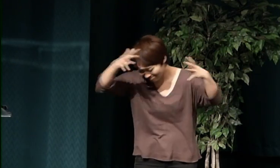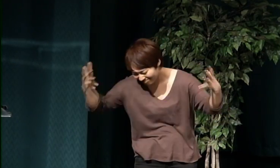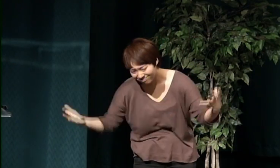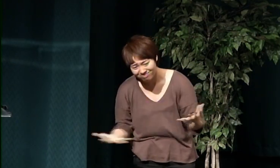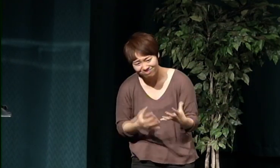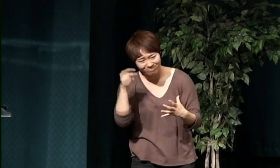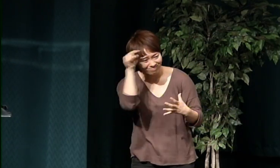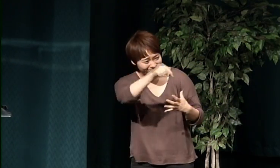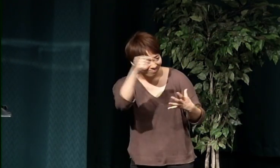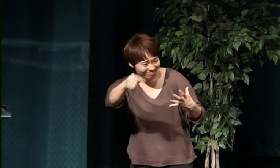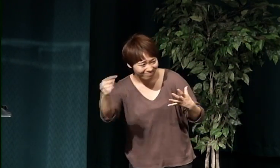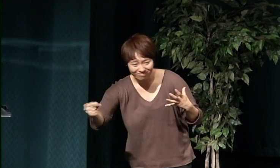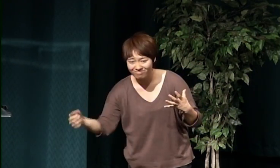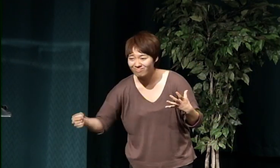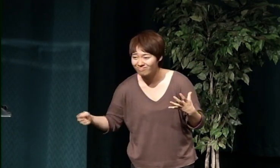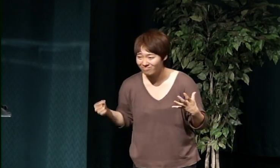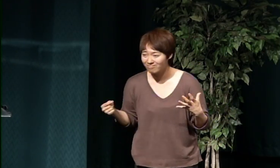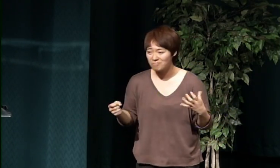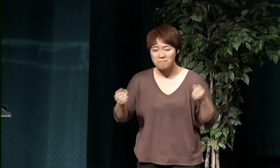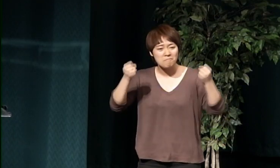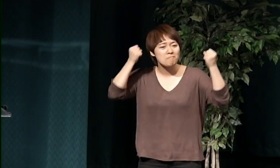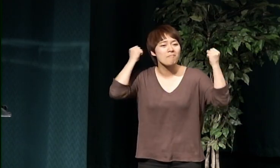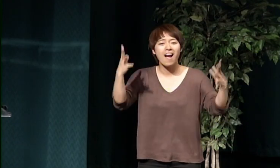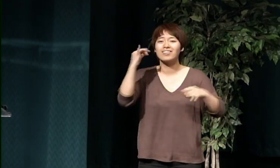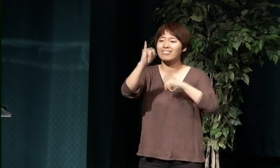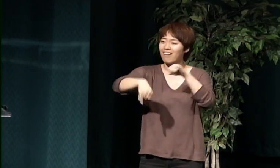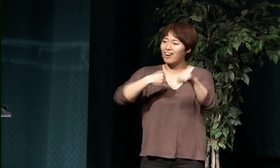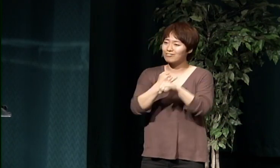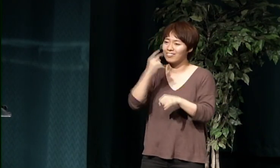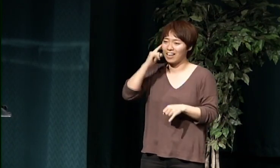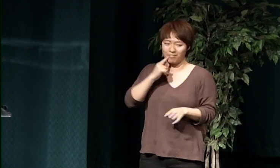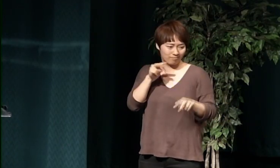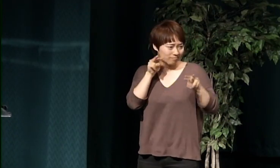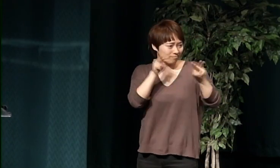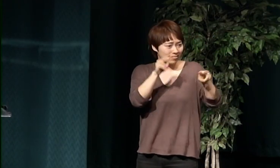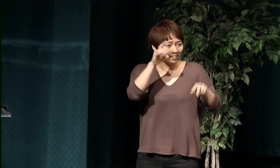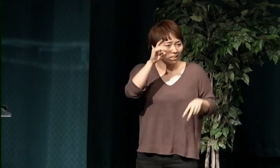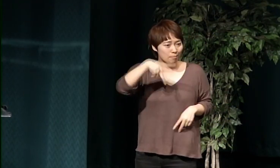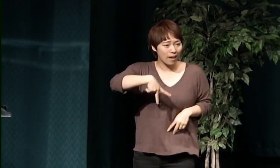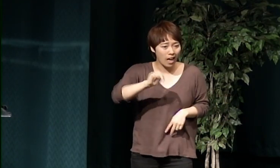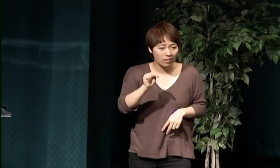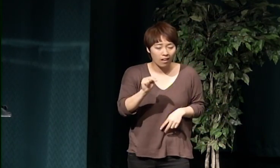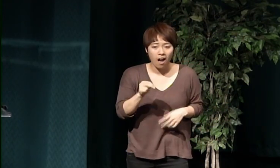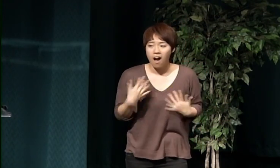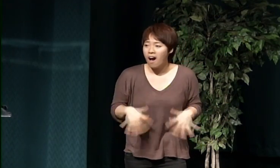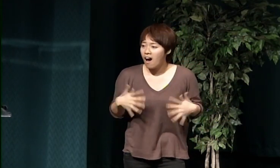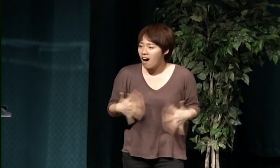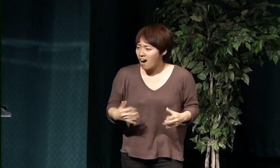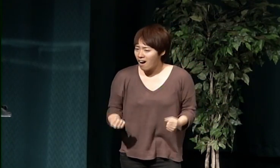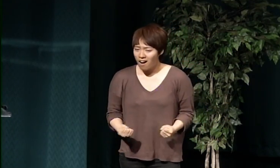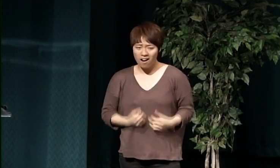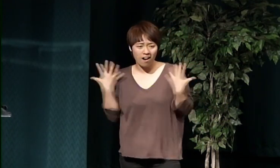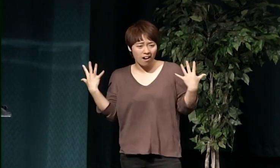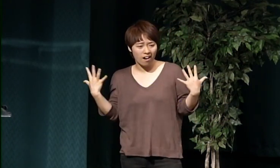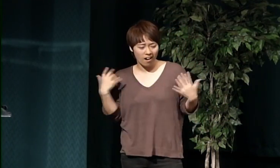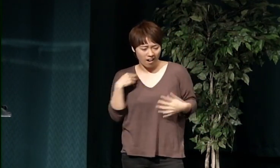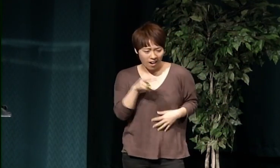here in the United States and we also know that it impacted the life of deaf people throughout the world.